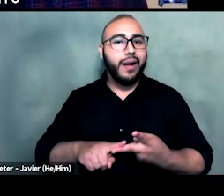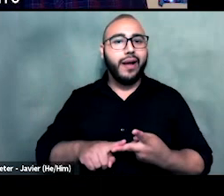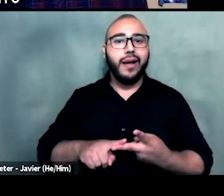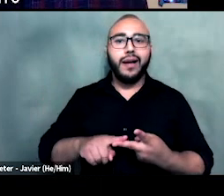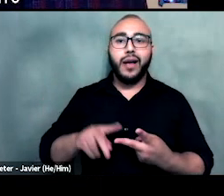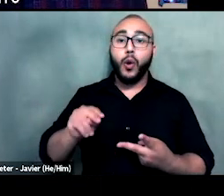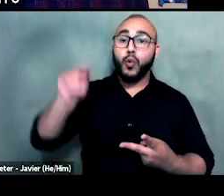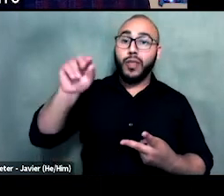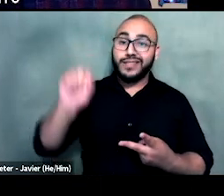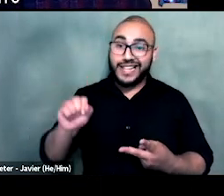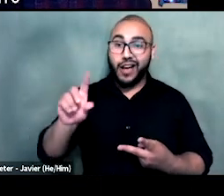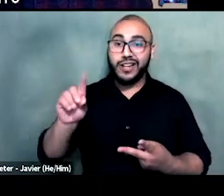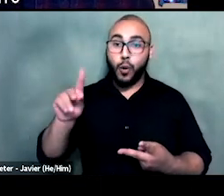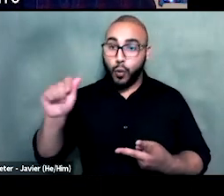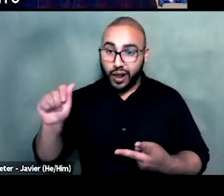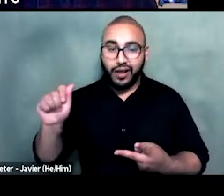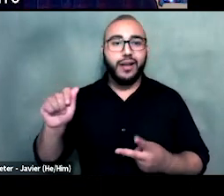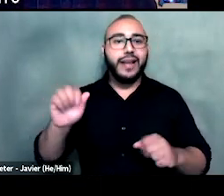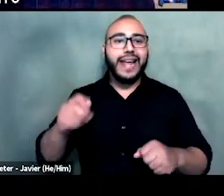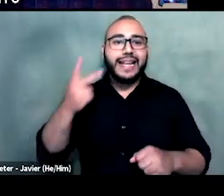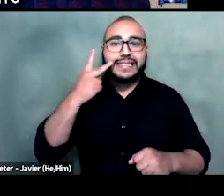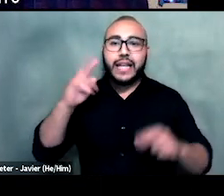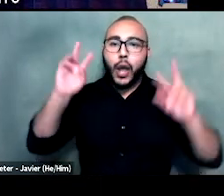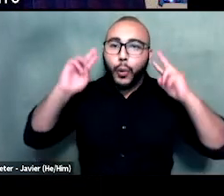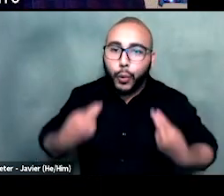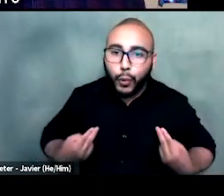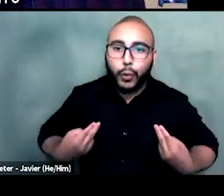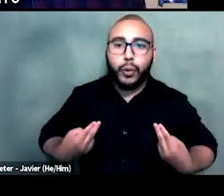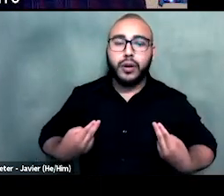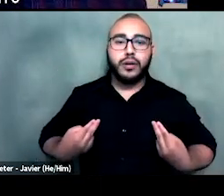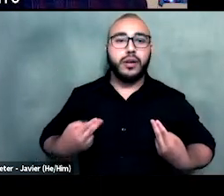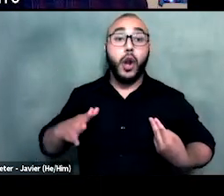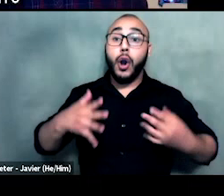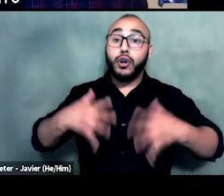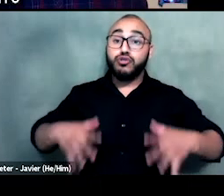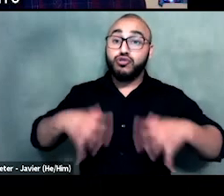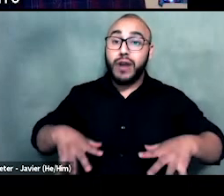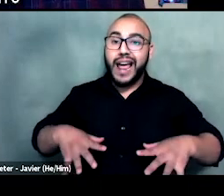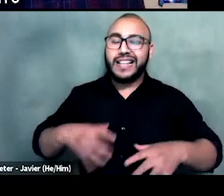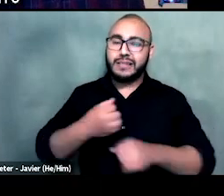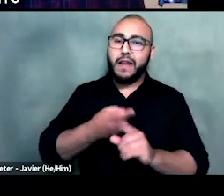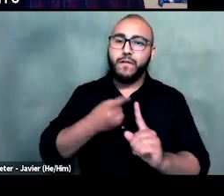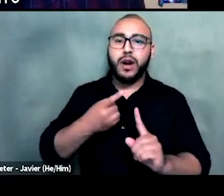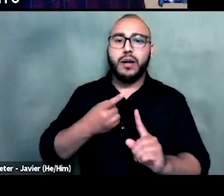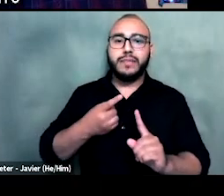well. You can see her double braids. Her dress is made out of probably deer hide. And